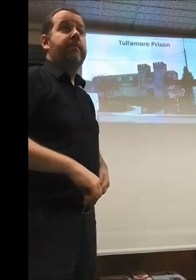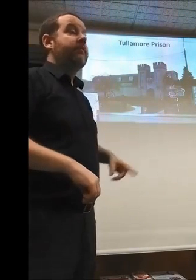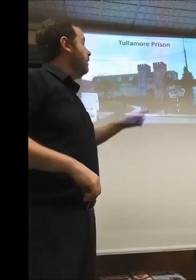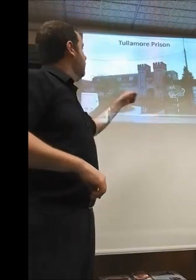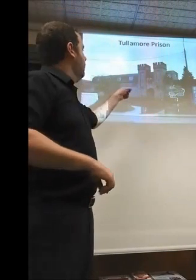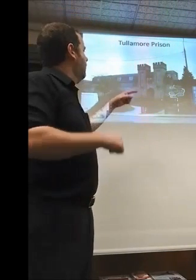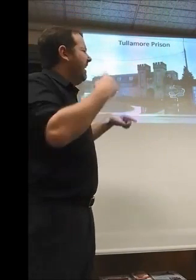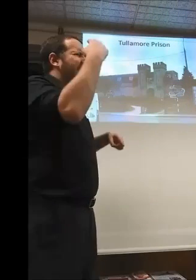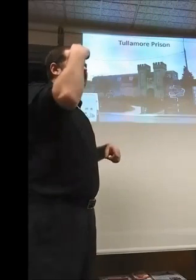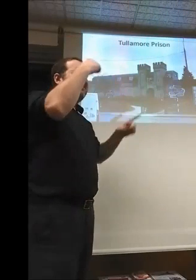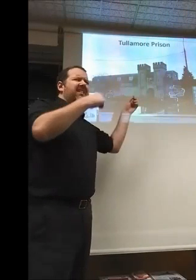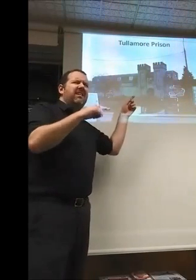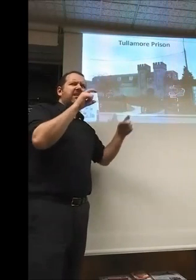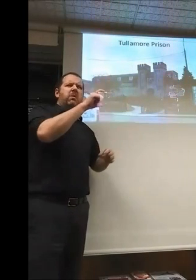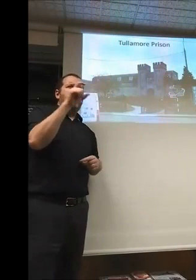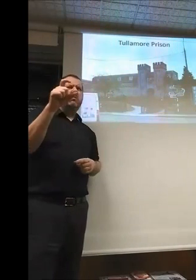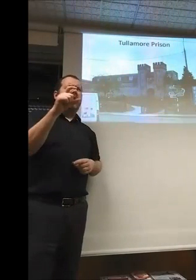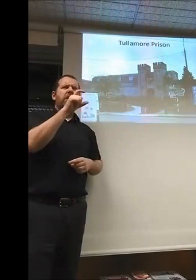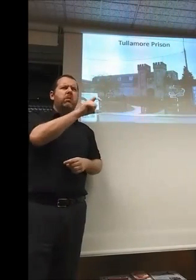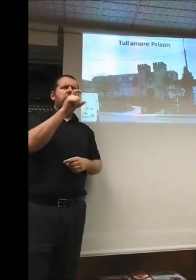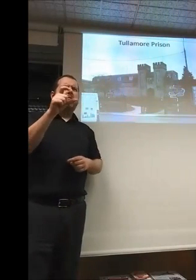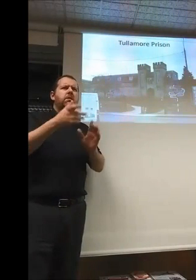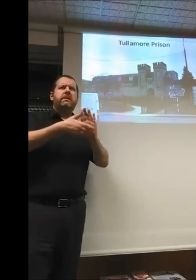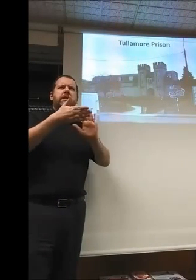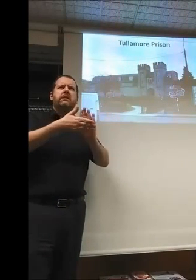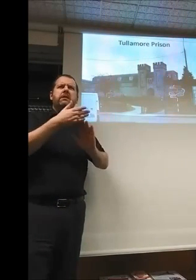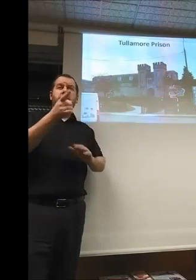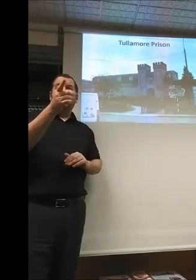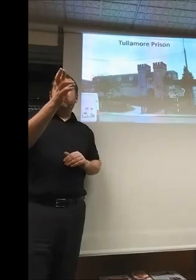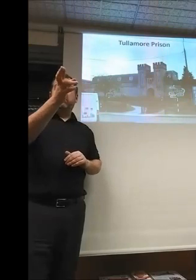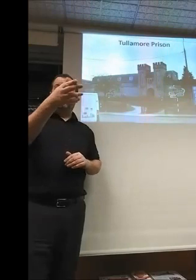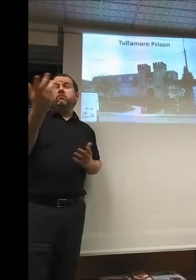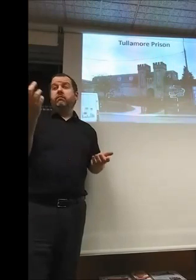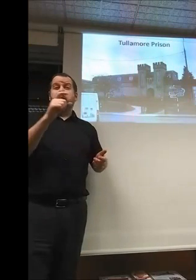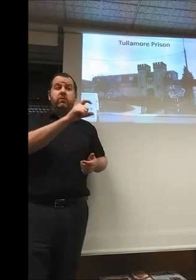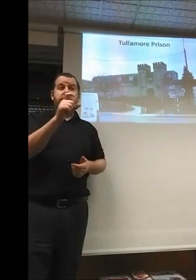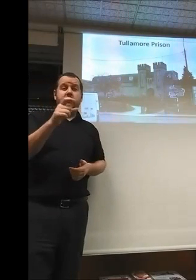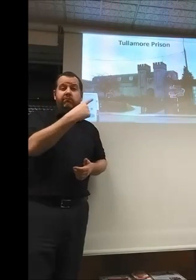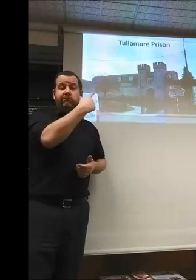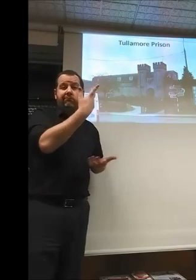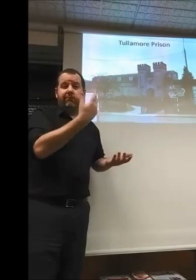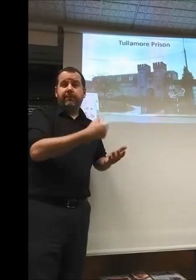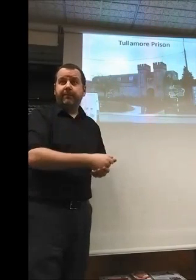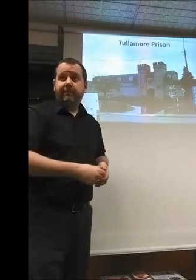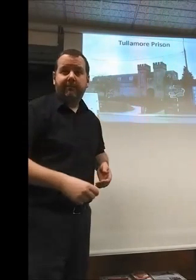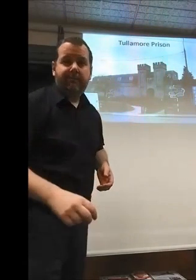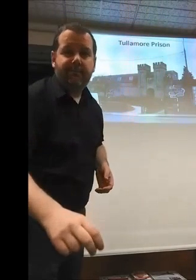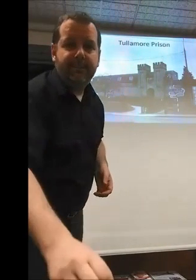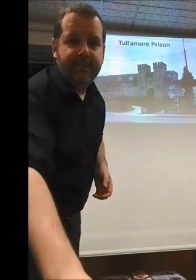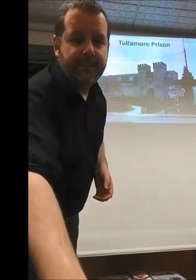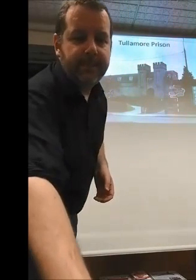had a prison what’s Tullamore prison now I think it’s a county council building that’s